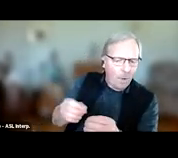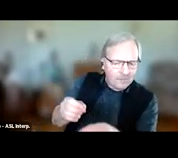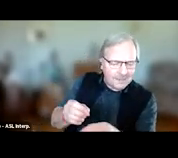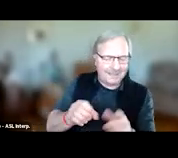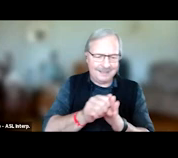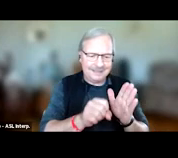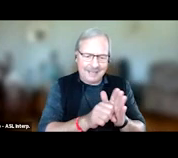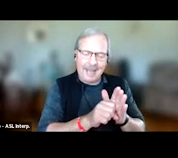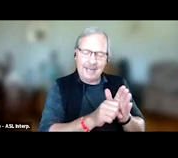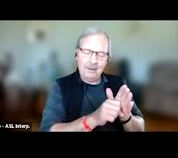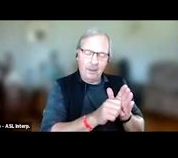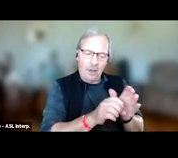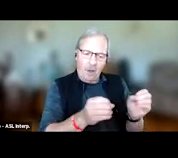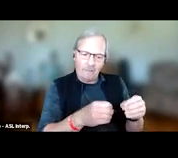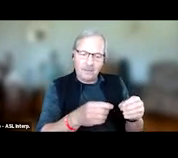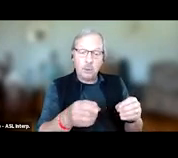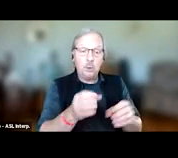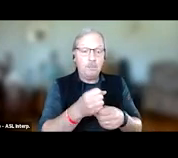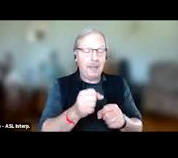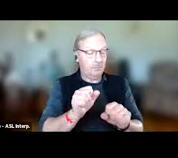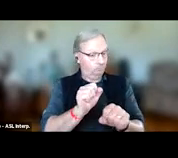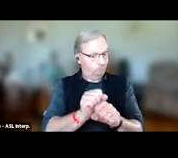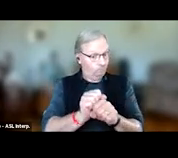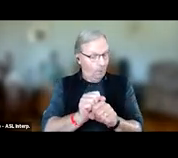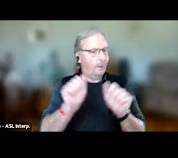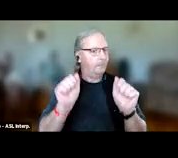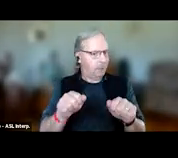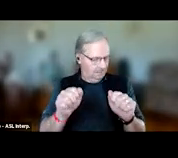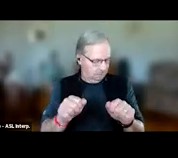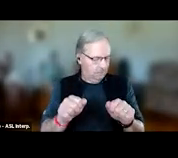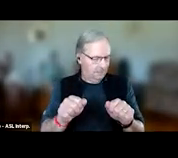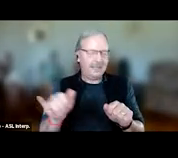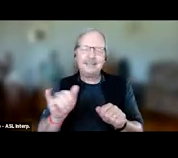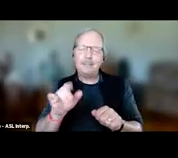You all really do make this work possible. Like Doreen mentioned, we appreciate the time that you put